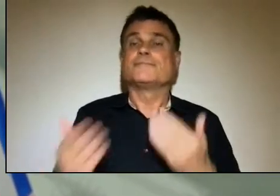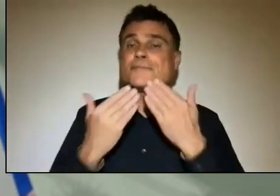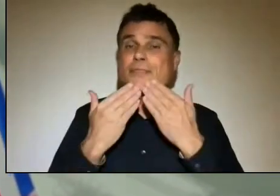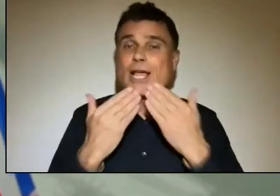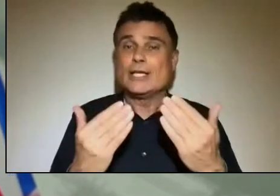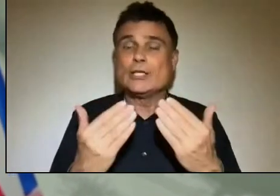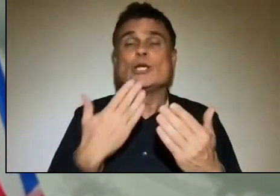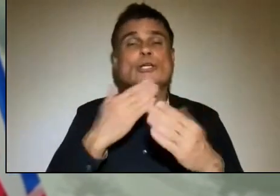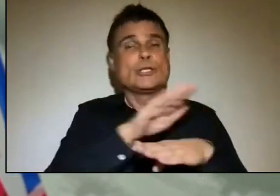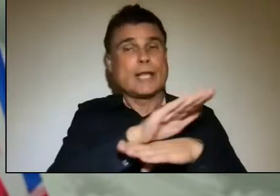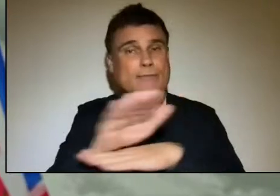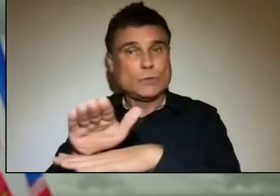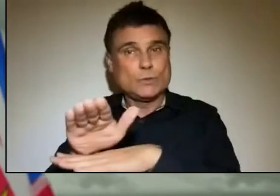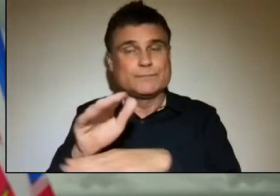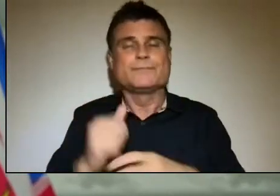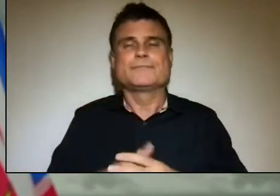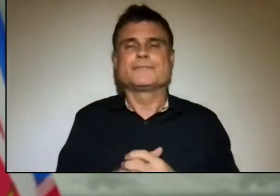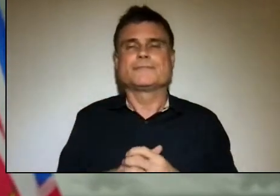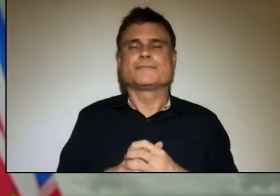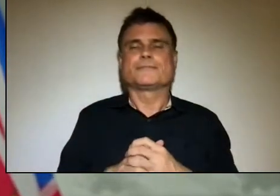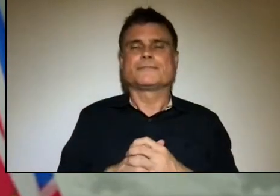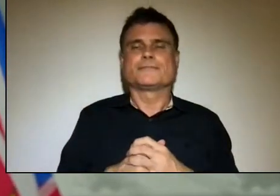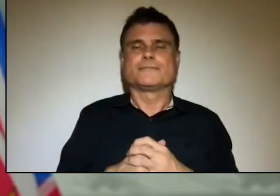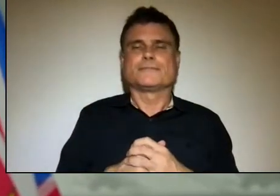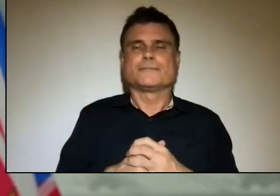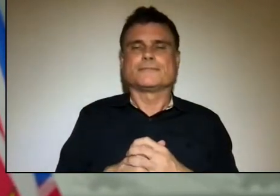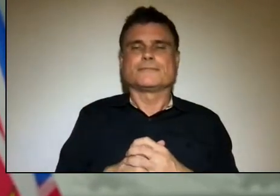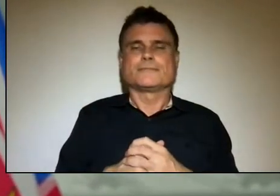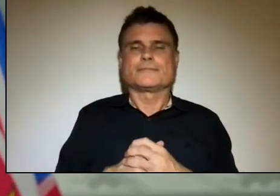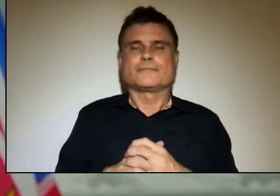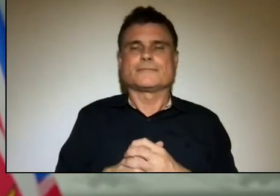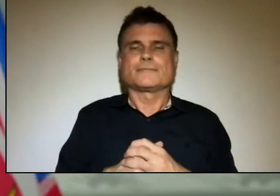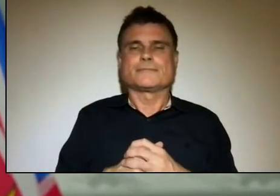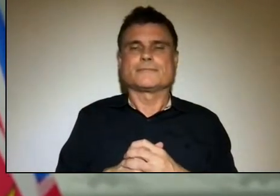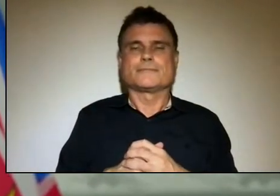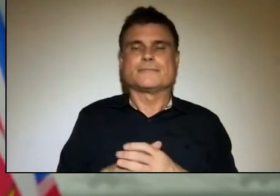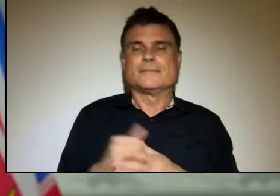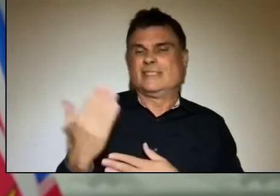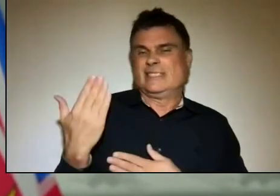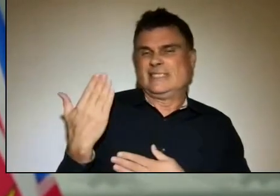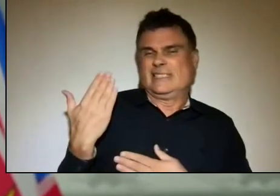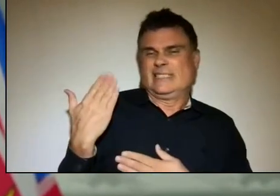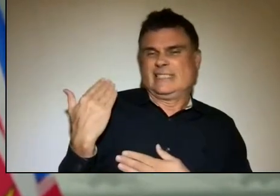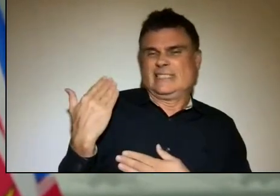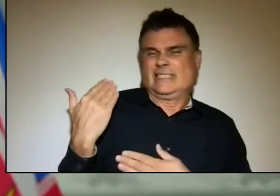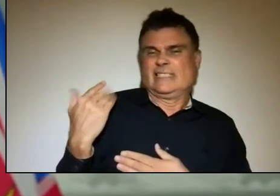Thank you very much, and good afternoon.